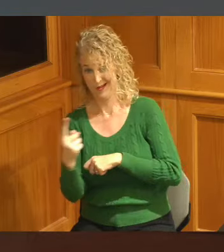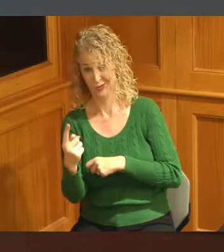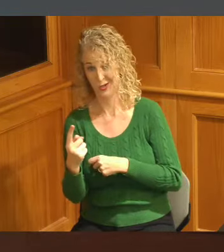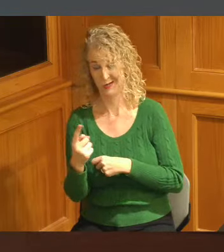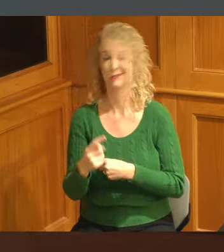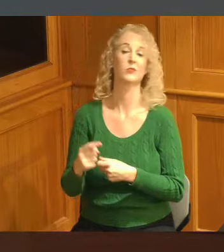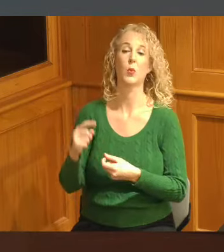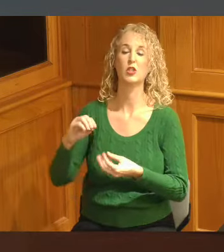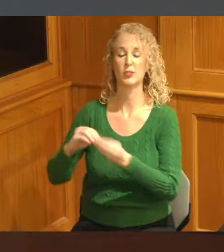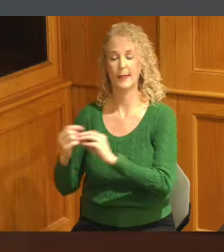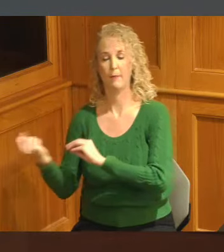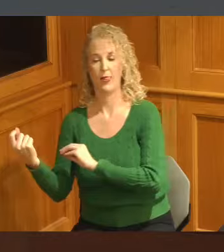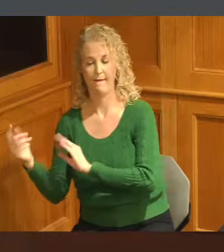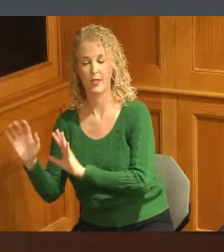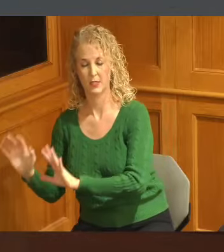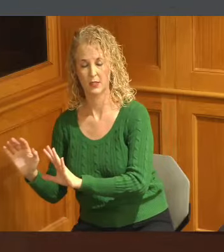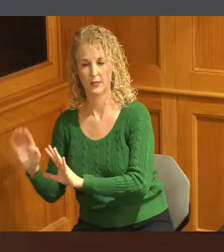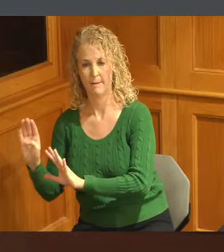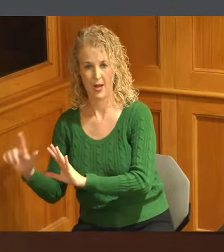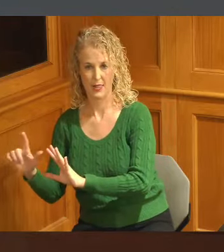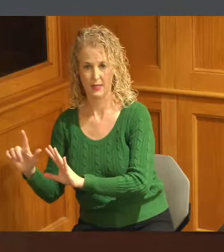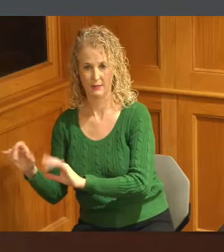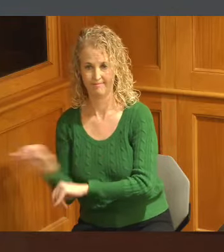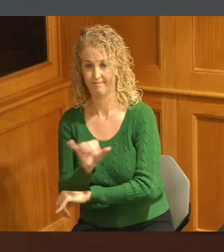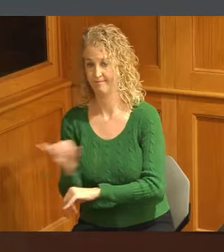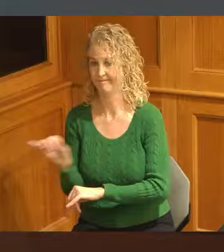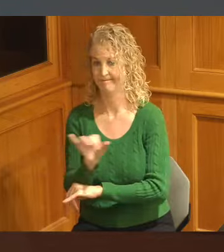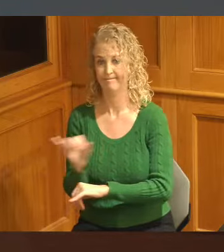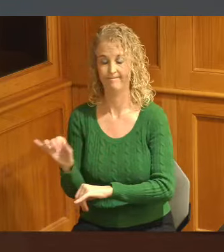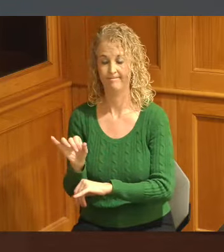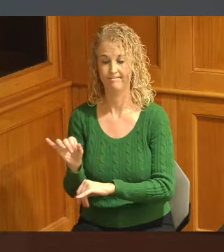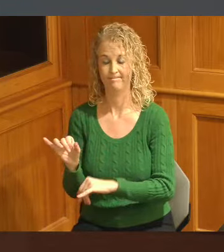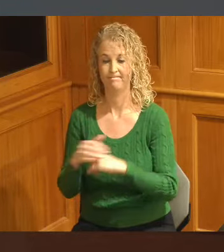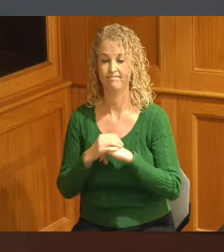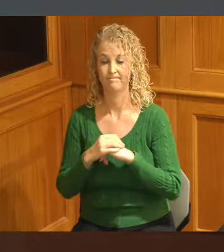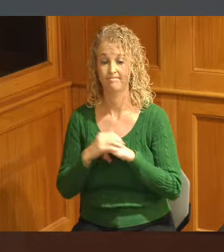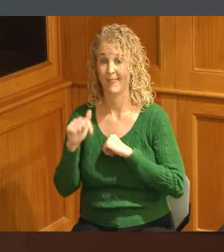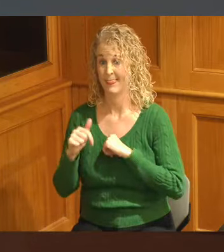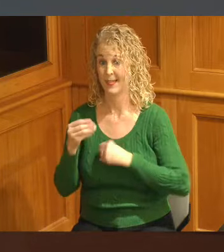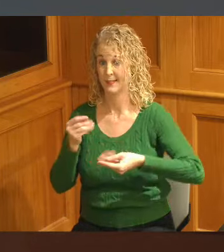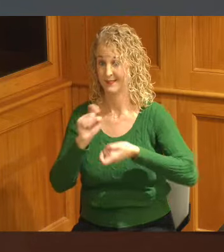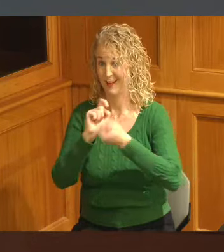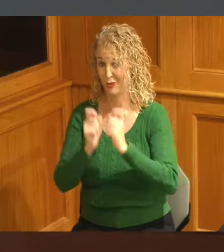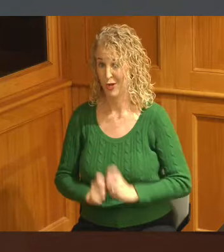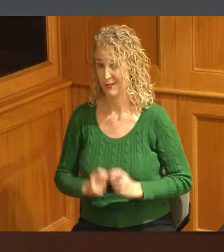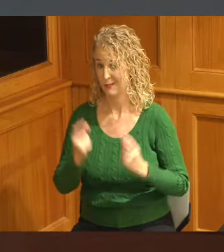item number 11 which was also a part of the budget process. this adjustment appropriates funding from